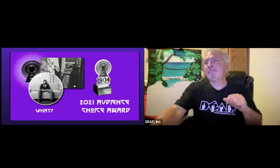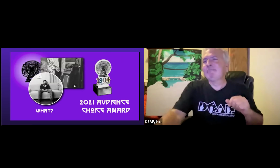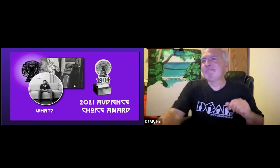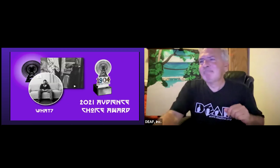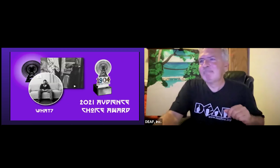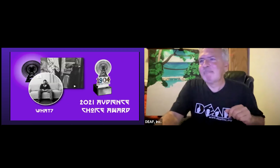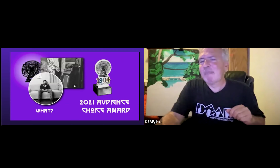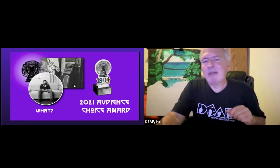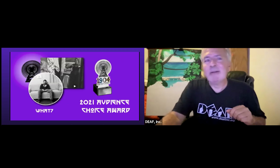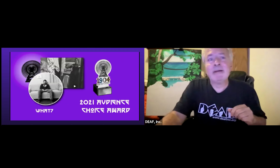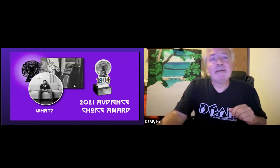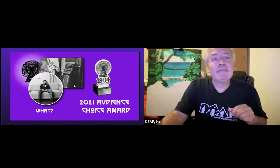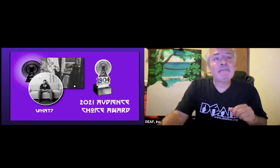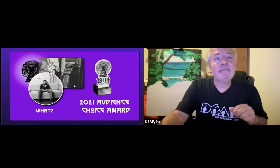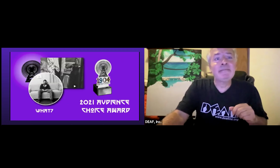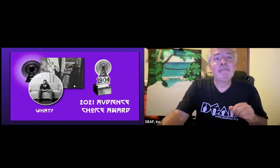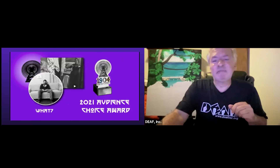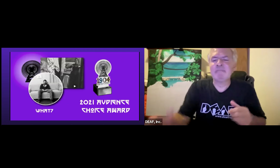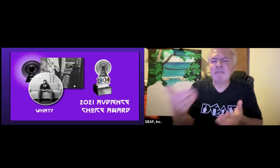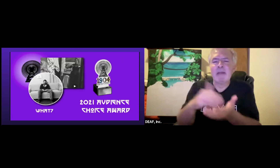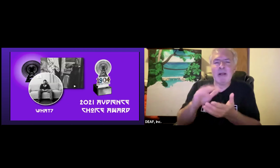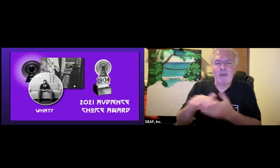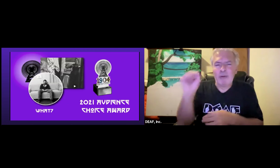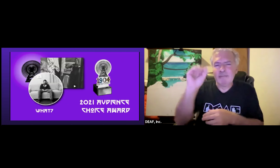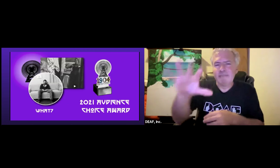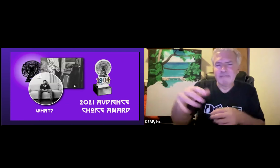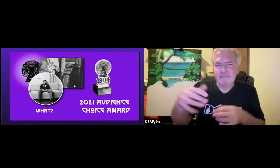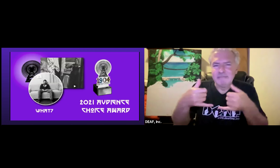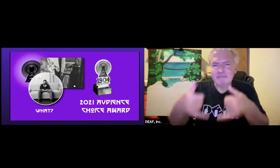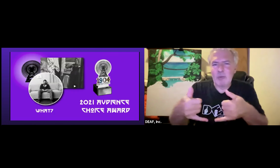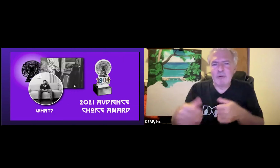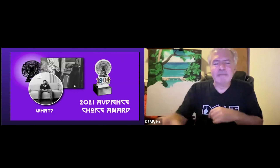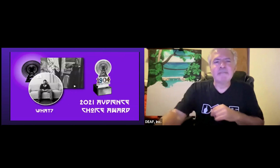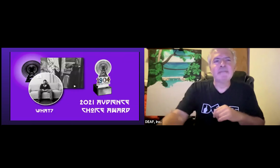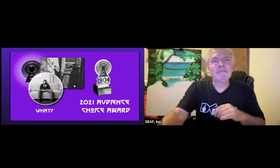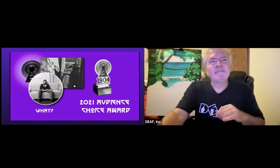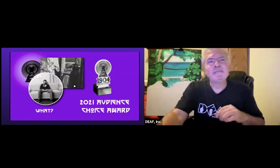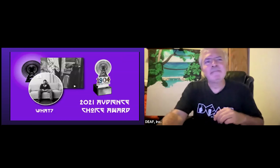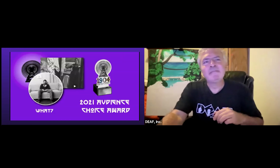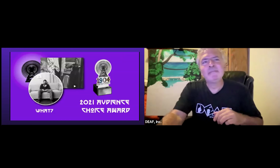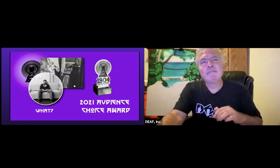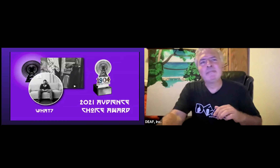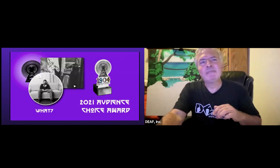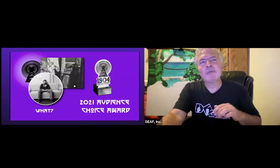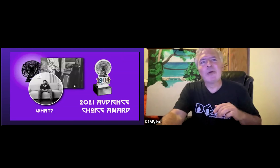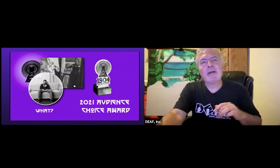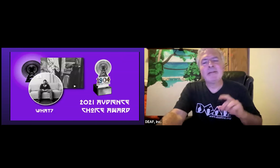Again, we'll mail out the awards.